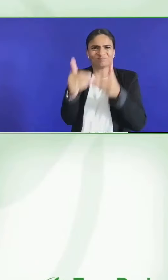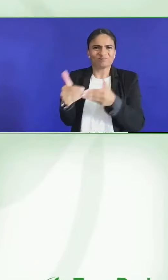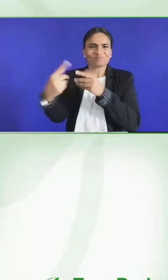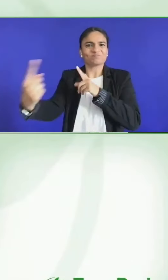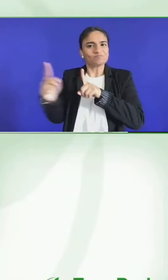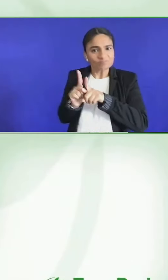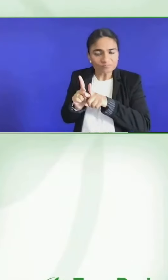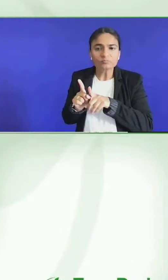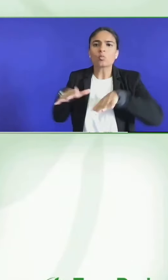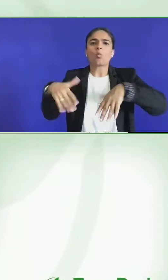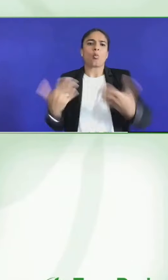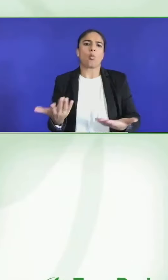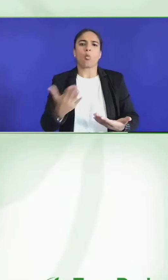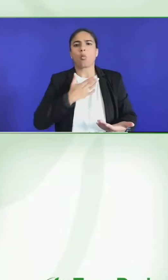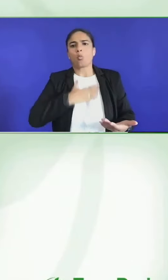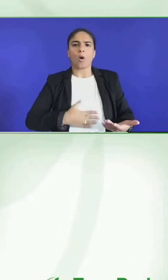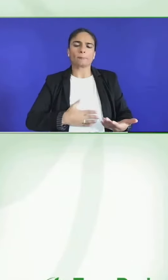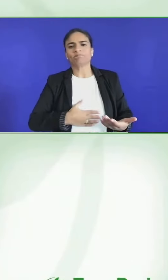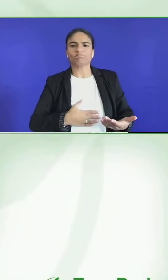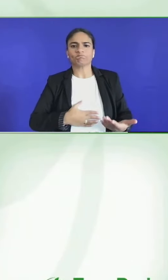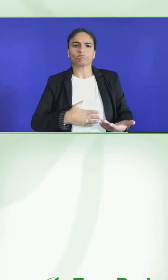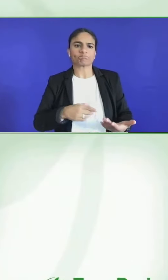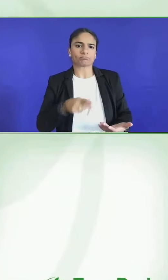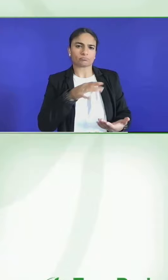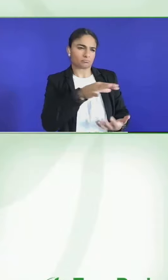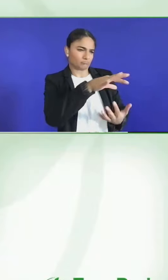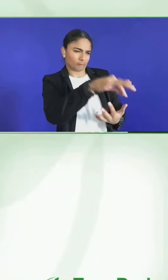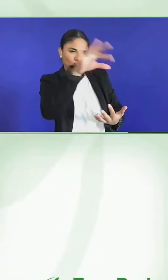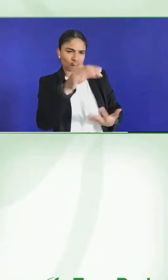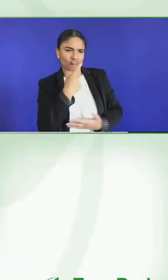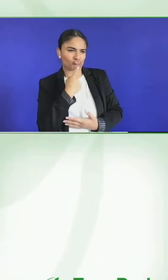I'm not so happy with the support I get," He can say that he is moving